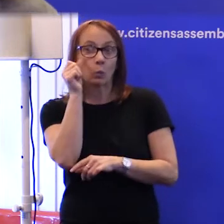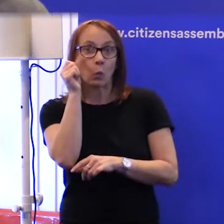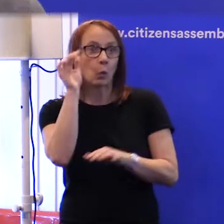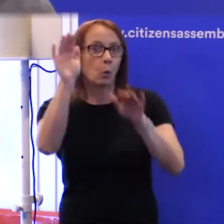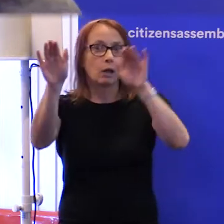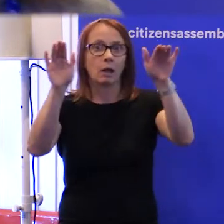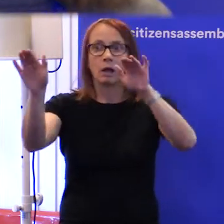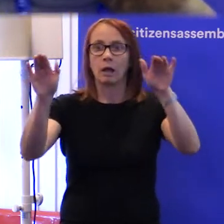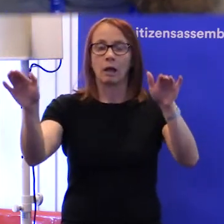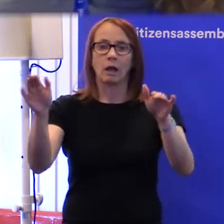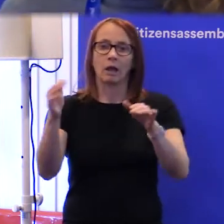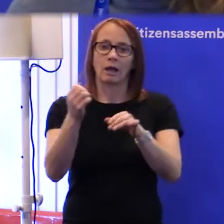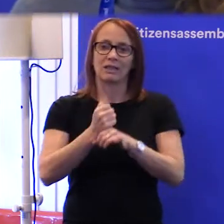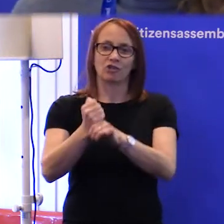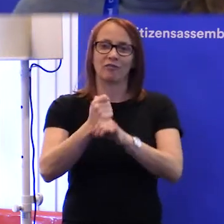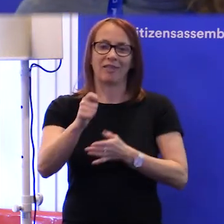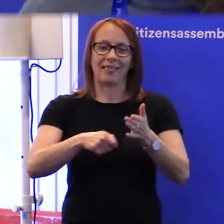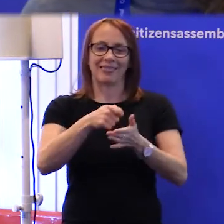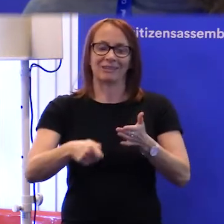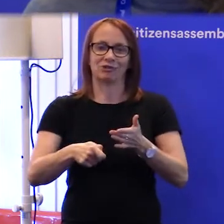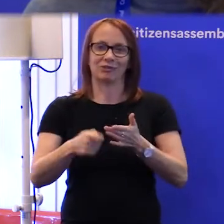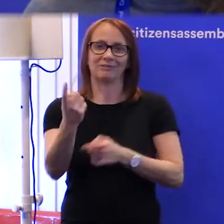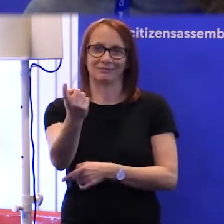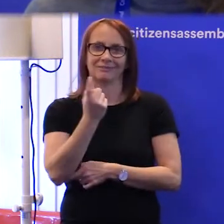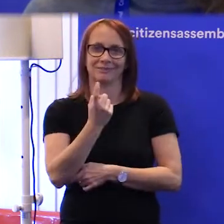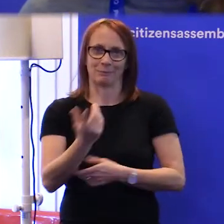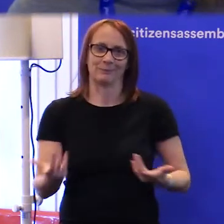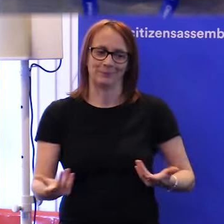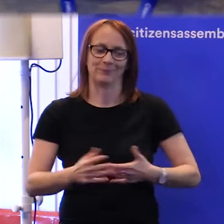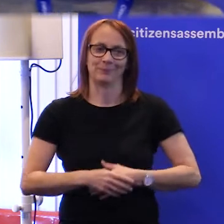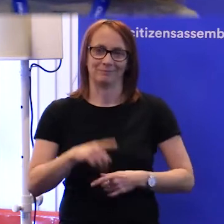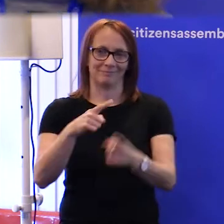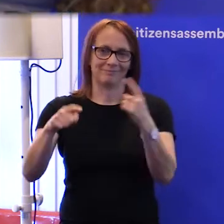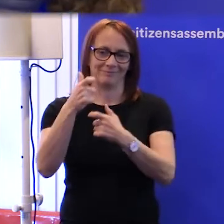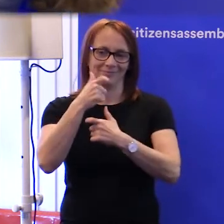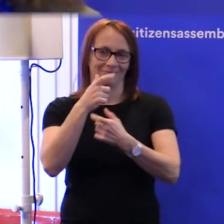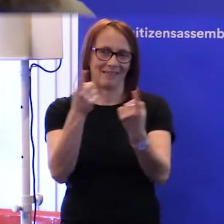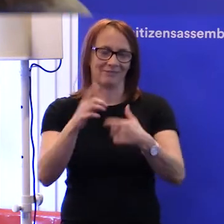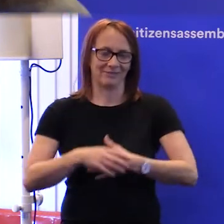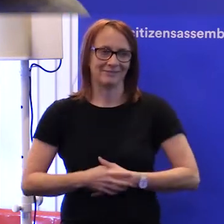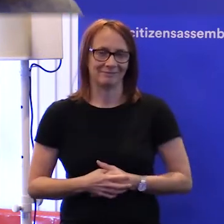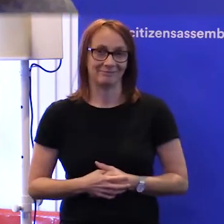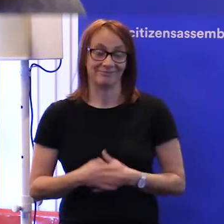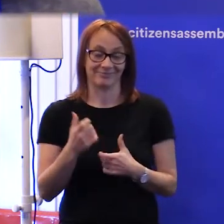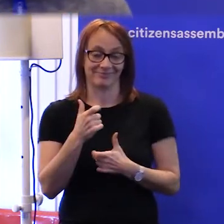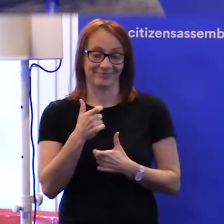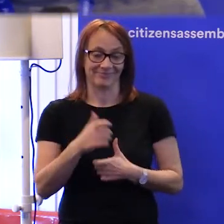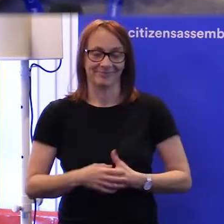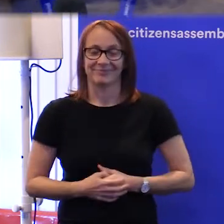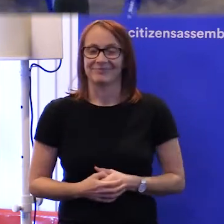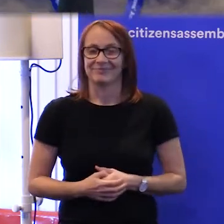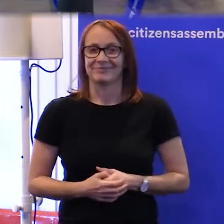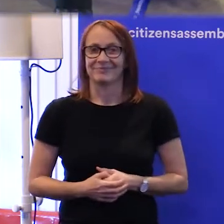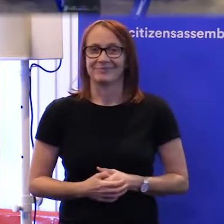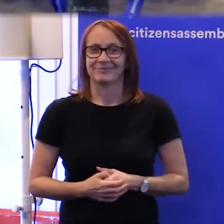this room there is a general election going on you might have heard so David